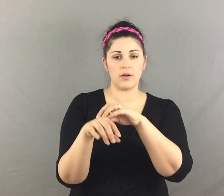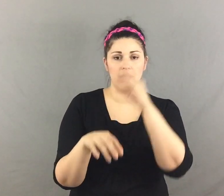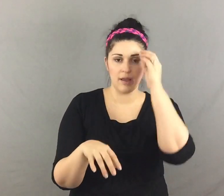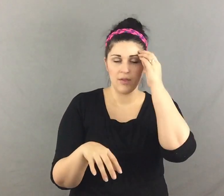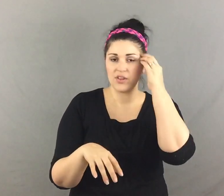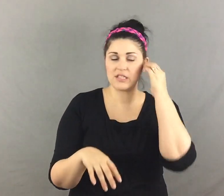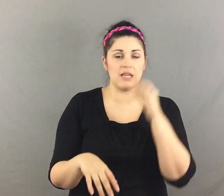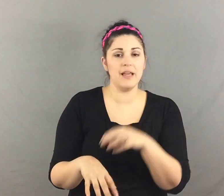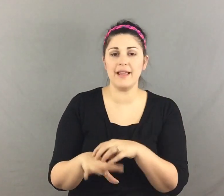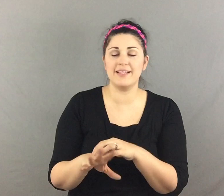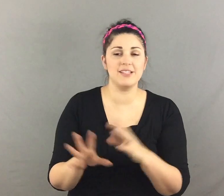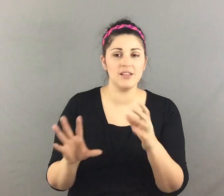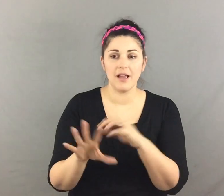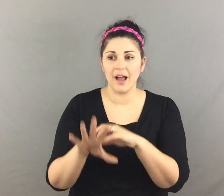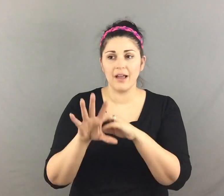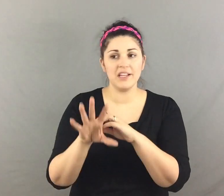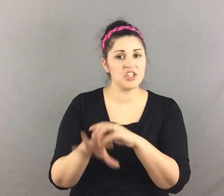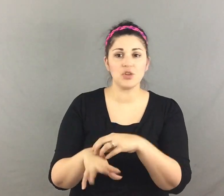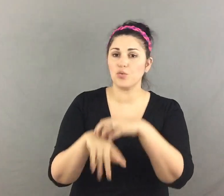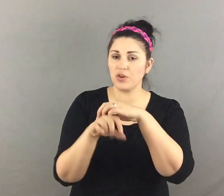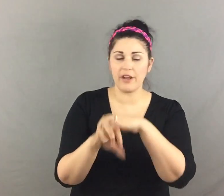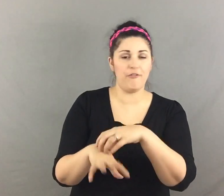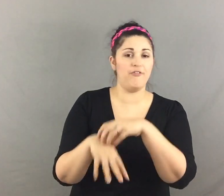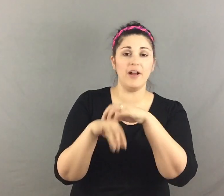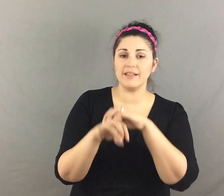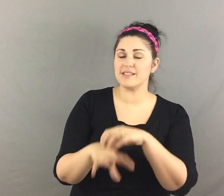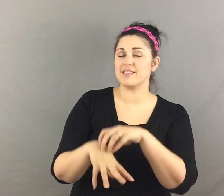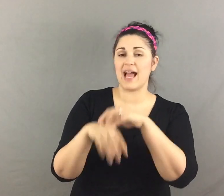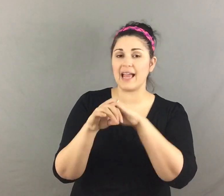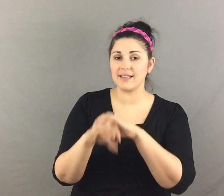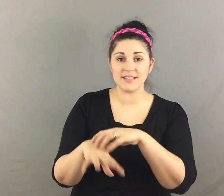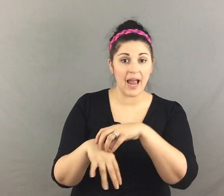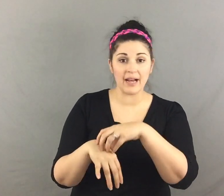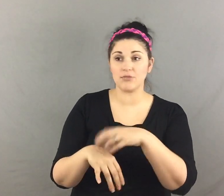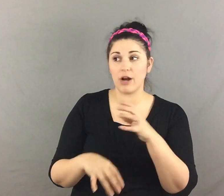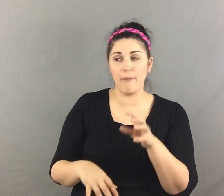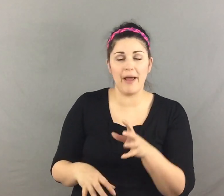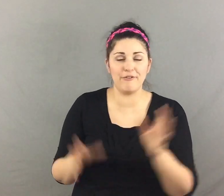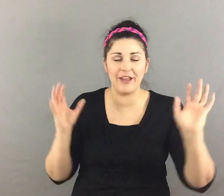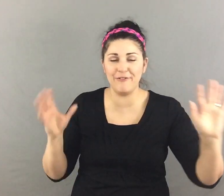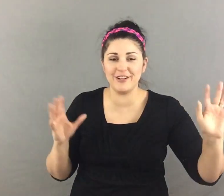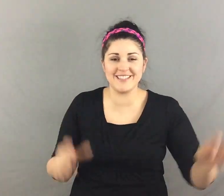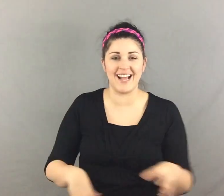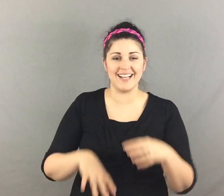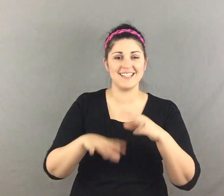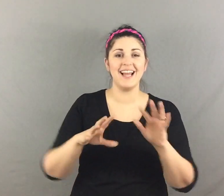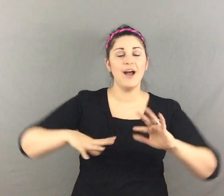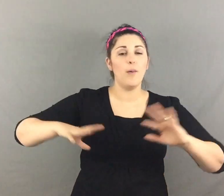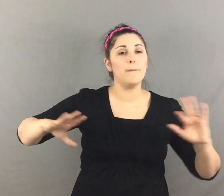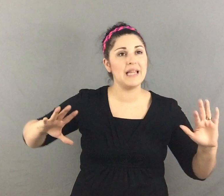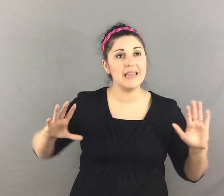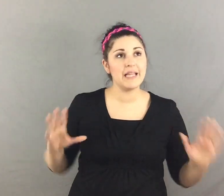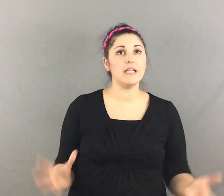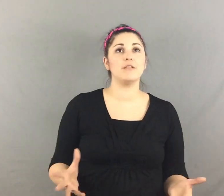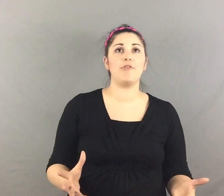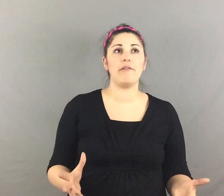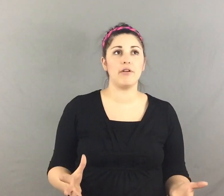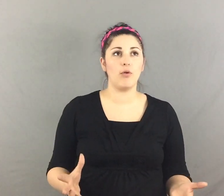Okay. This is, it's just a really fun sign to sign. That's one of my favorite signs. My least favorite,